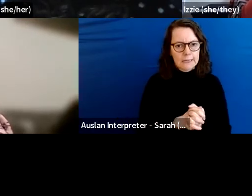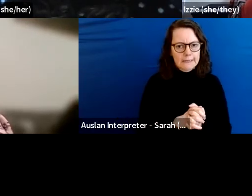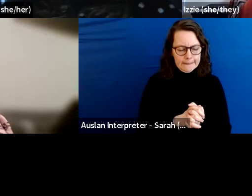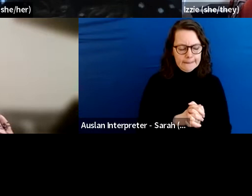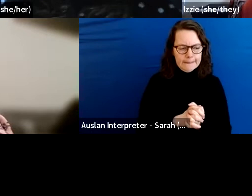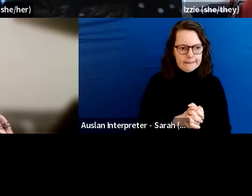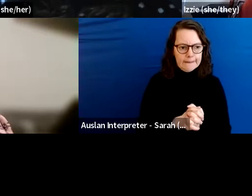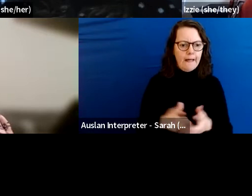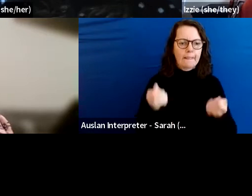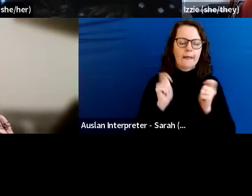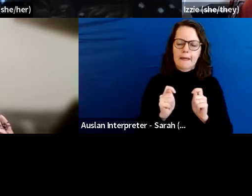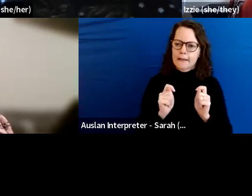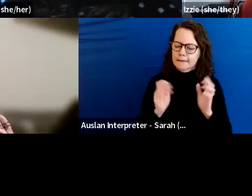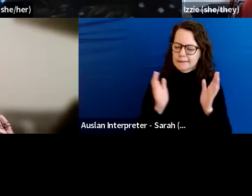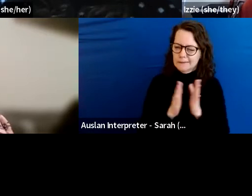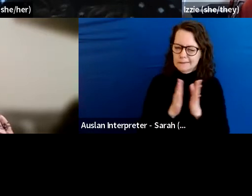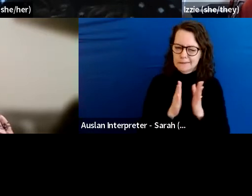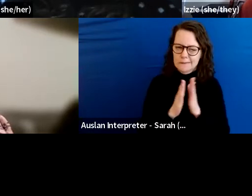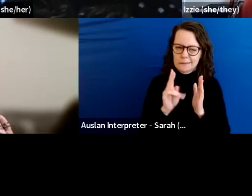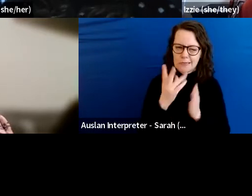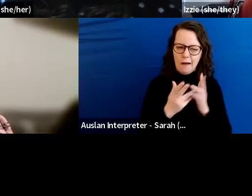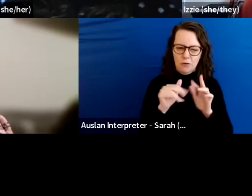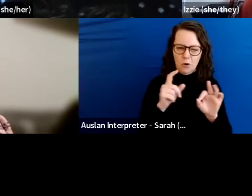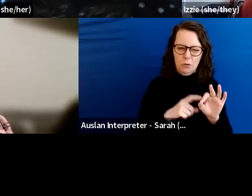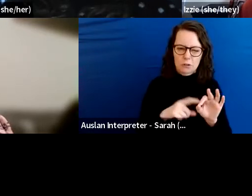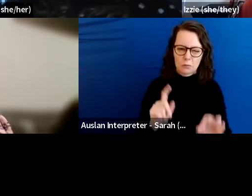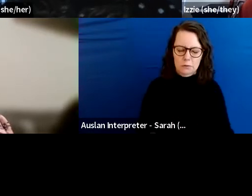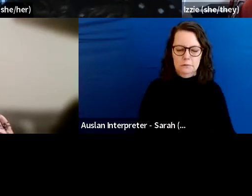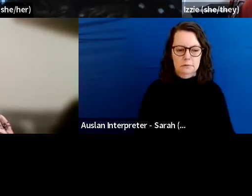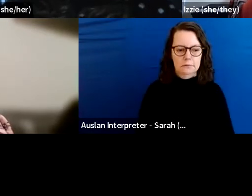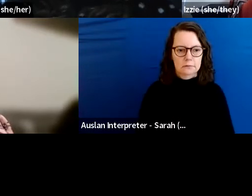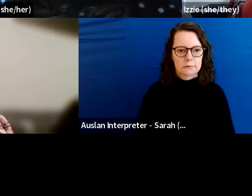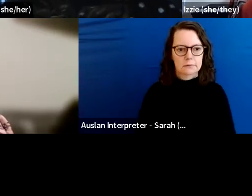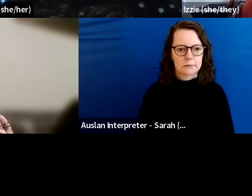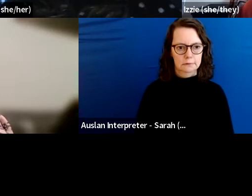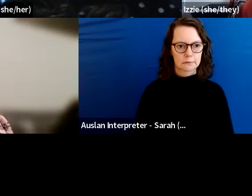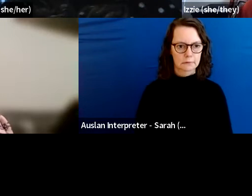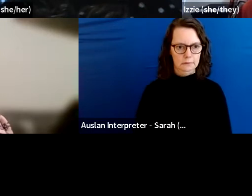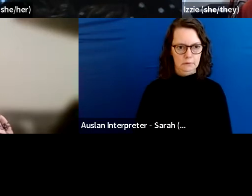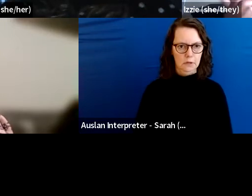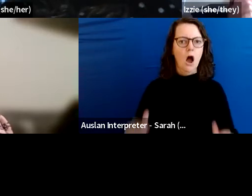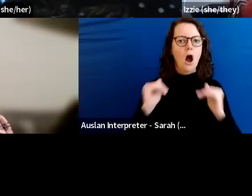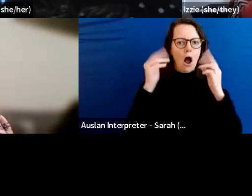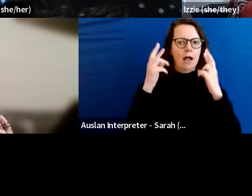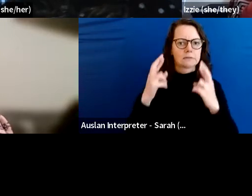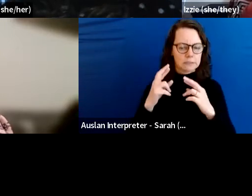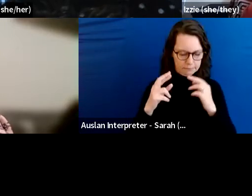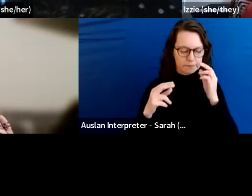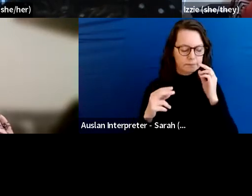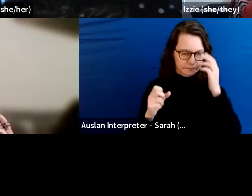And then second part of your question was why high expectation.